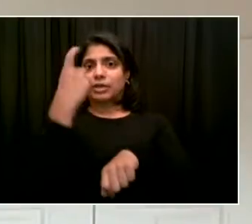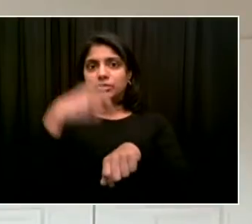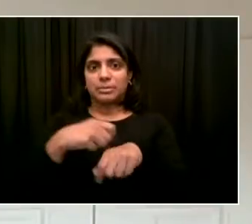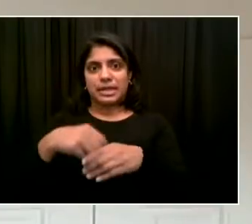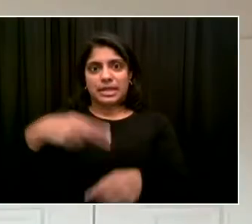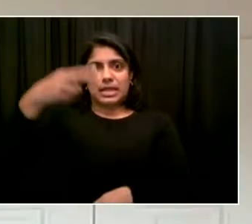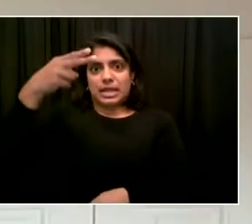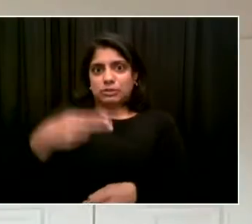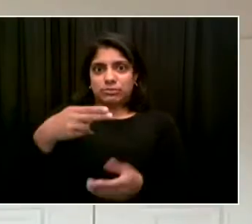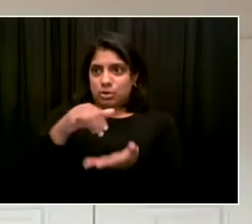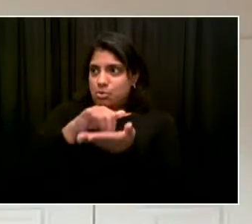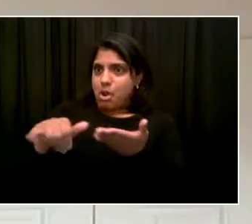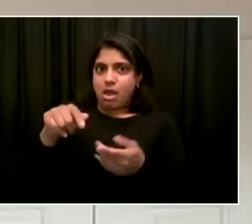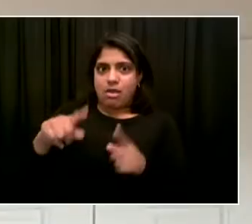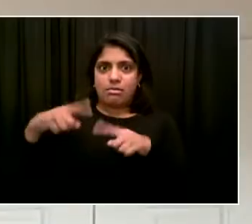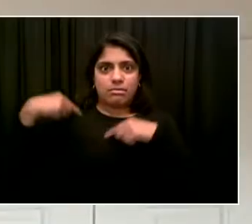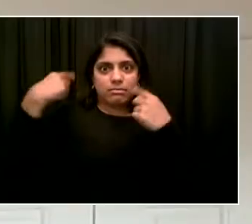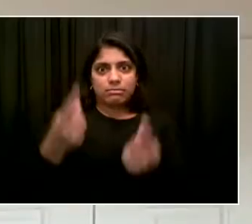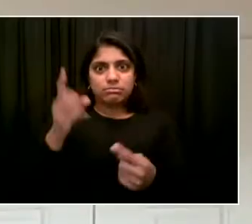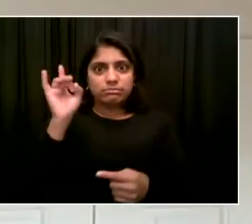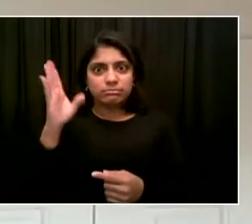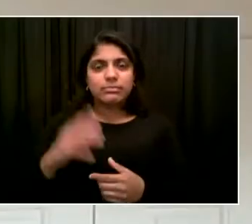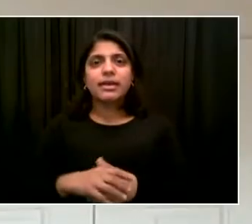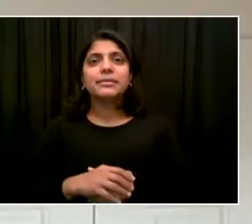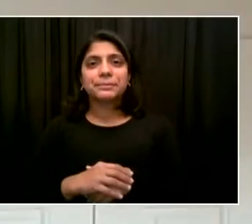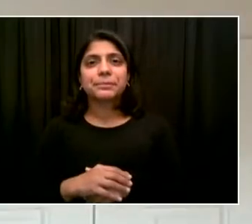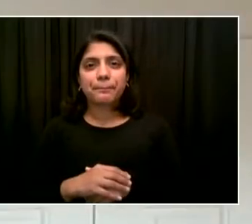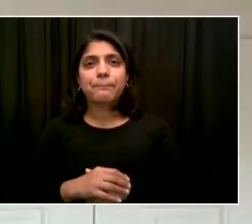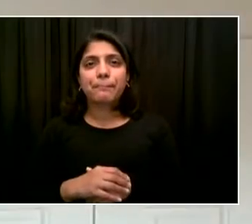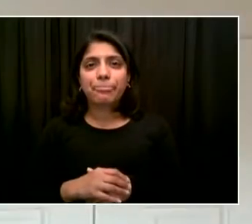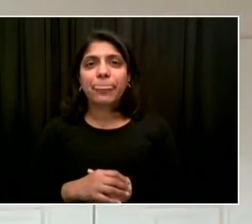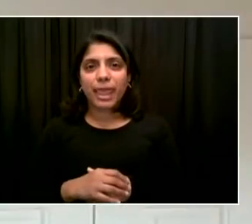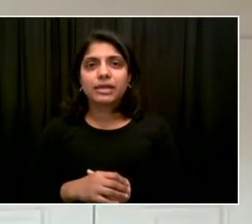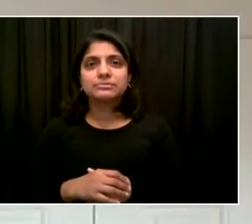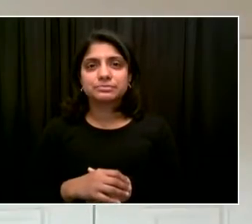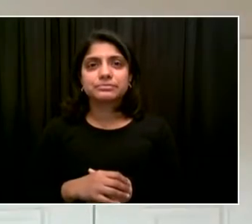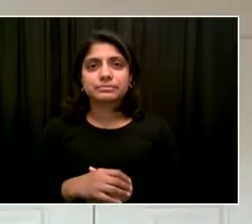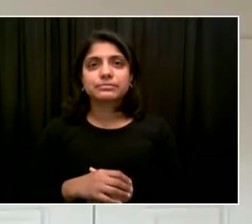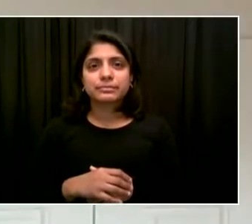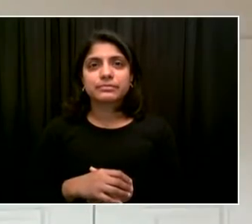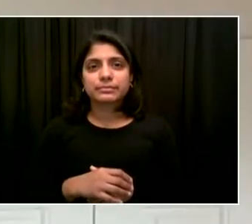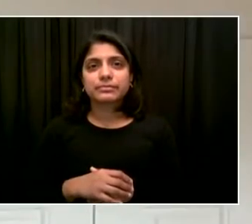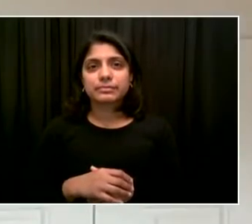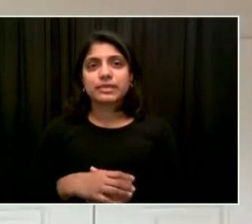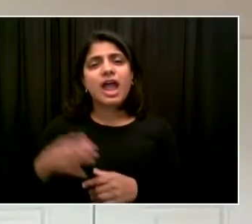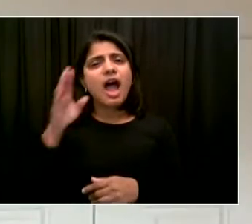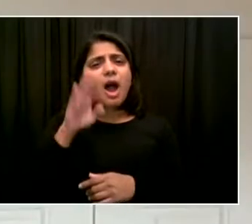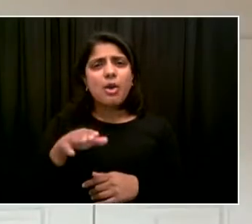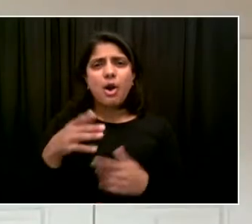COMMUNITIES OF COLOR THAT ARE TYPICALLY COMPRISED OF AN OVERWHELMING MAJORITY OF LOWER INCOME